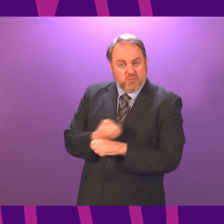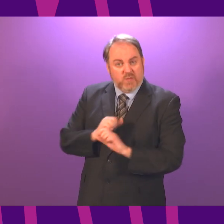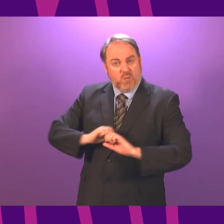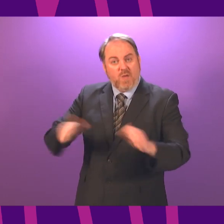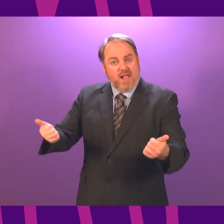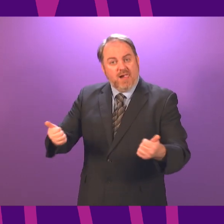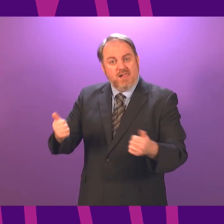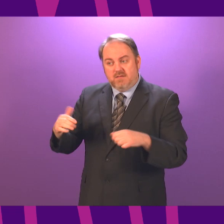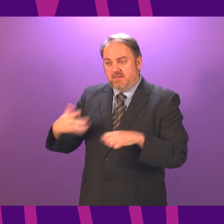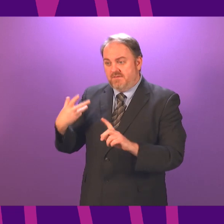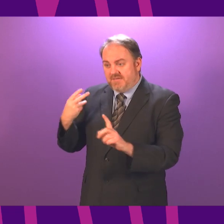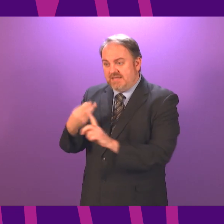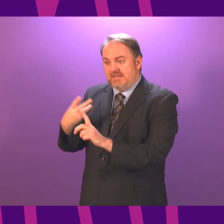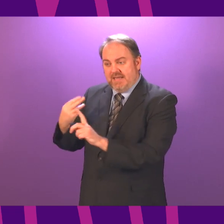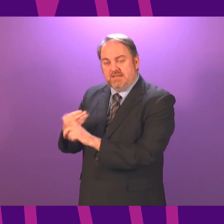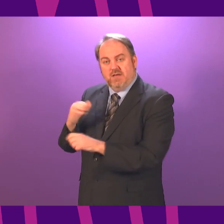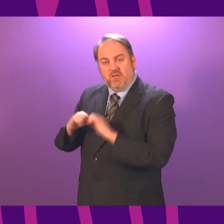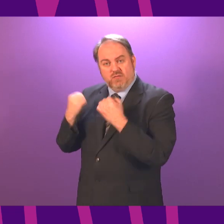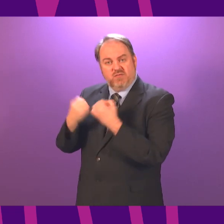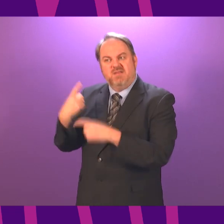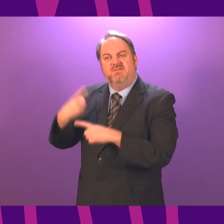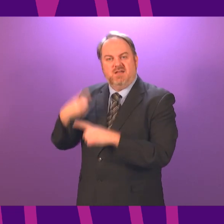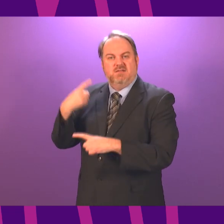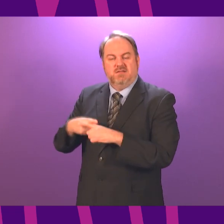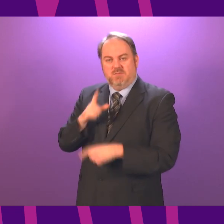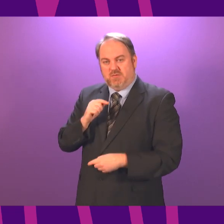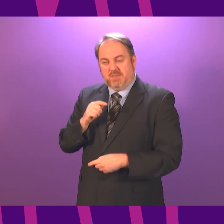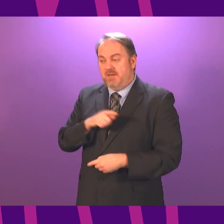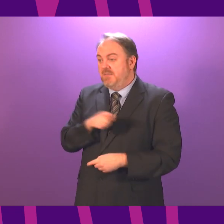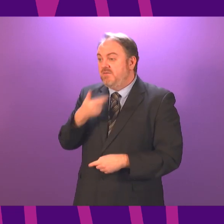groups quickly. However, the points about those with particular clinical vulnerability are well